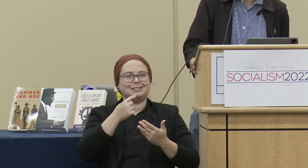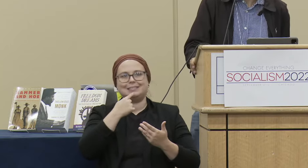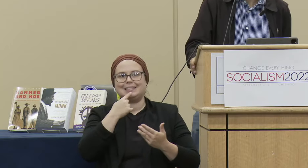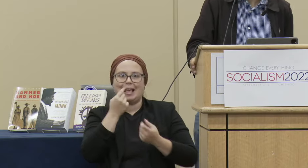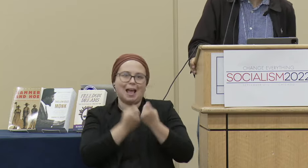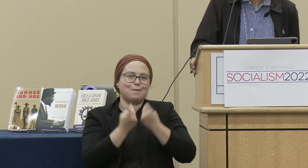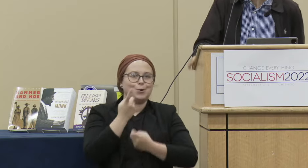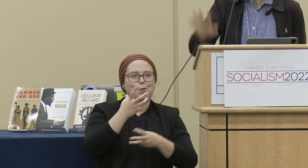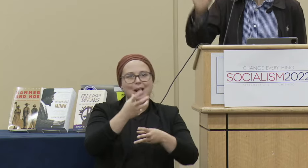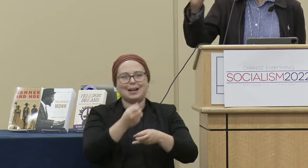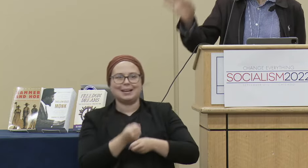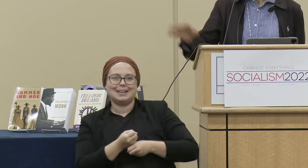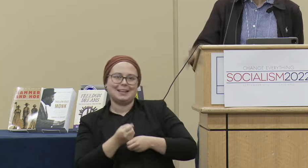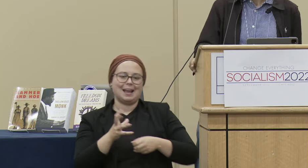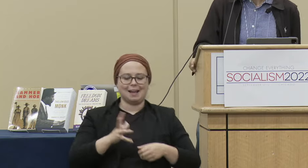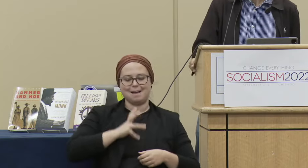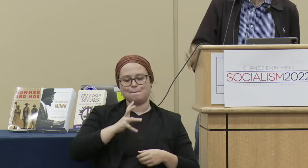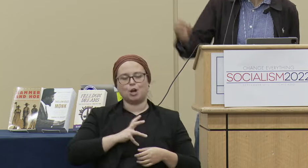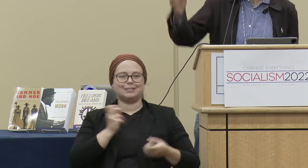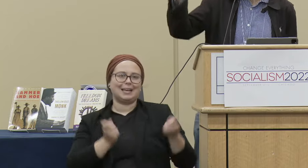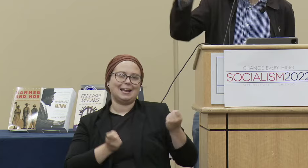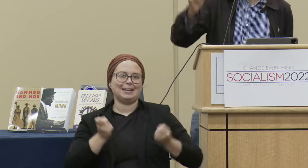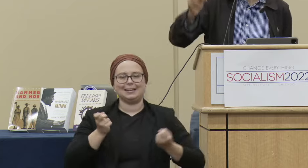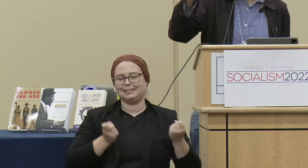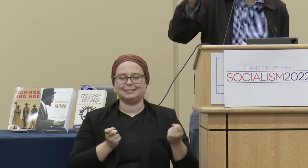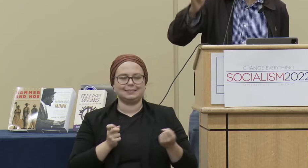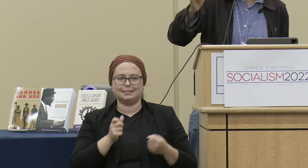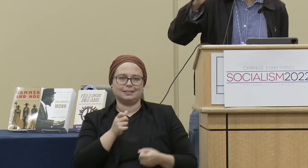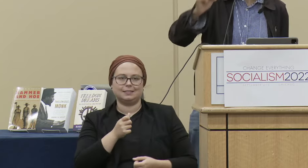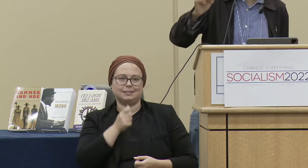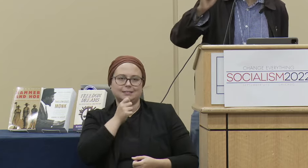does it say everyone gets a Mercedes, you know. It doesn't